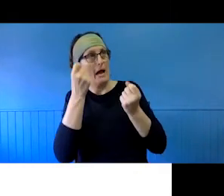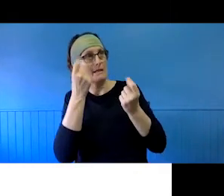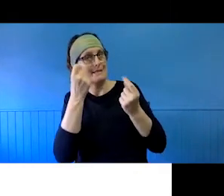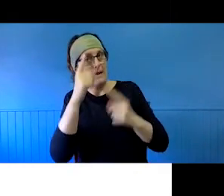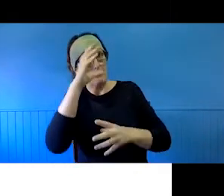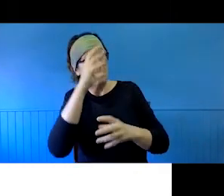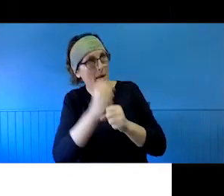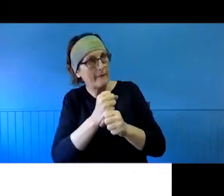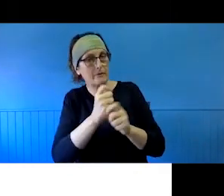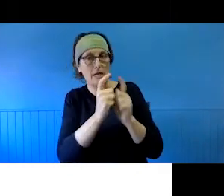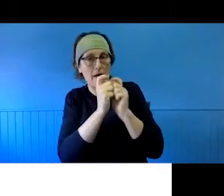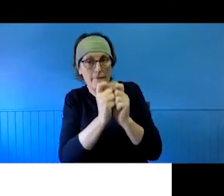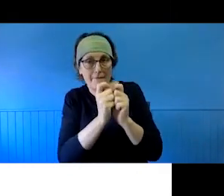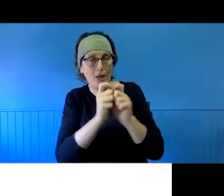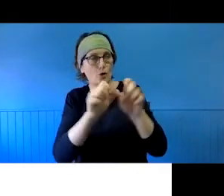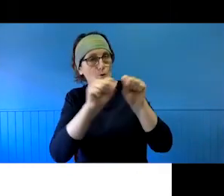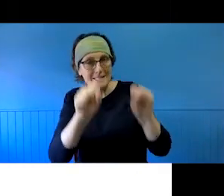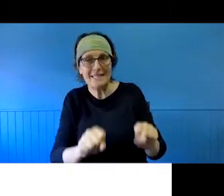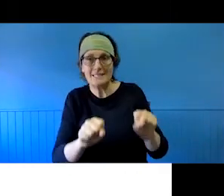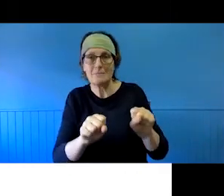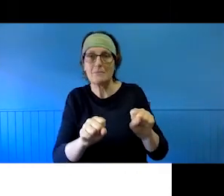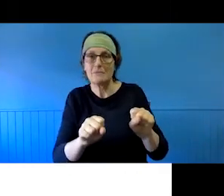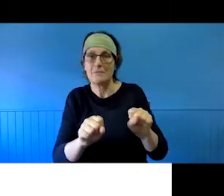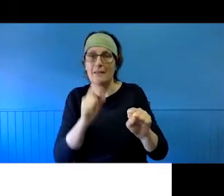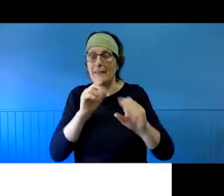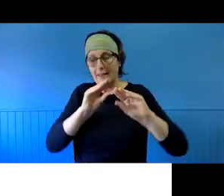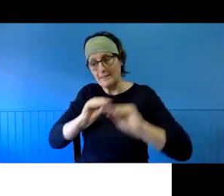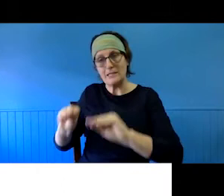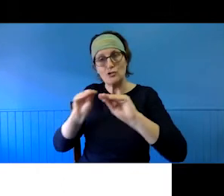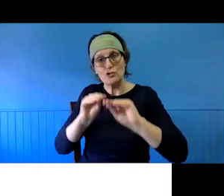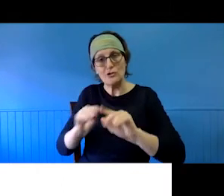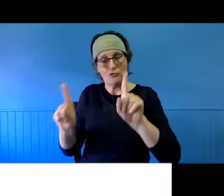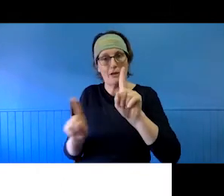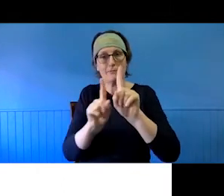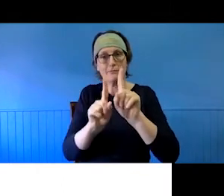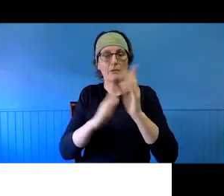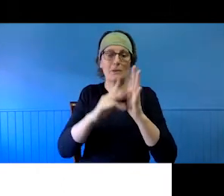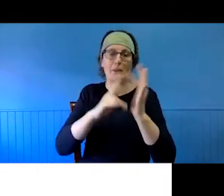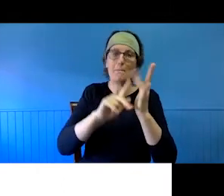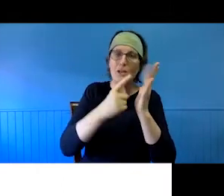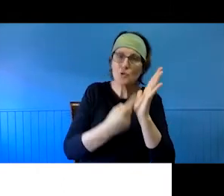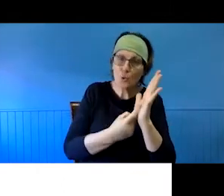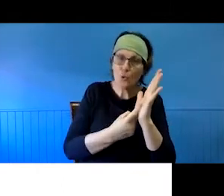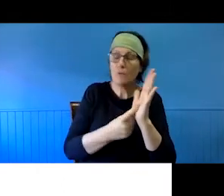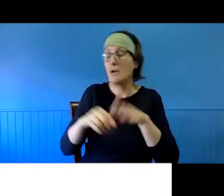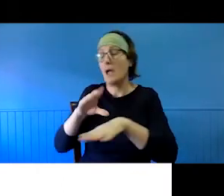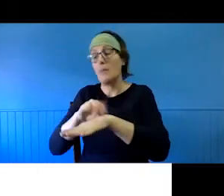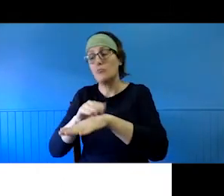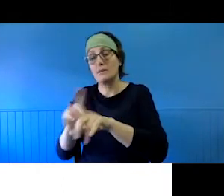and values can be exchanged overtime between the mentor, or the master and the apprentice.